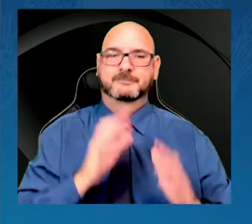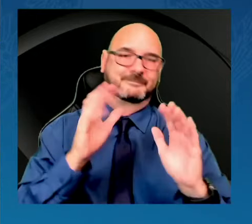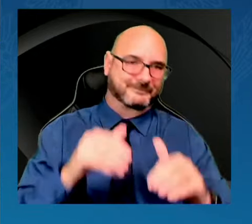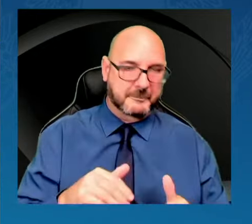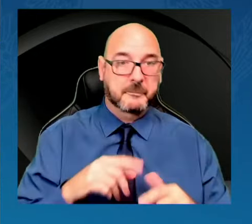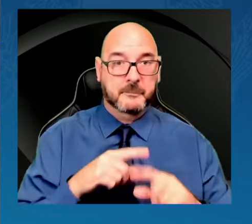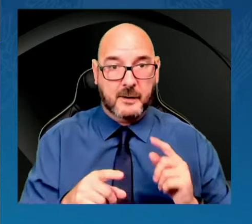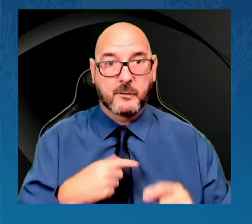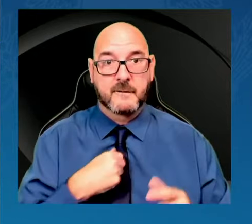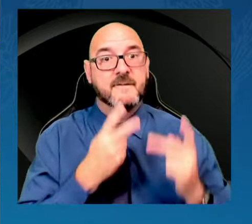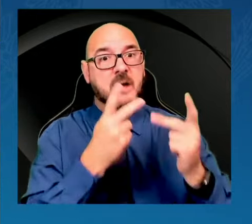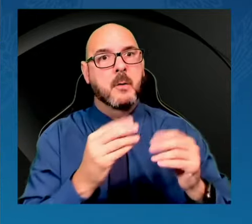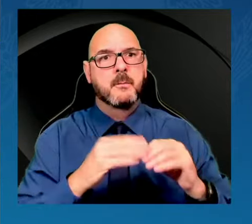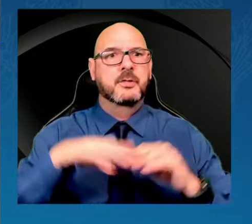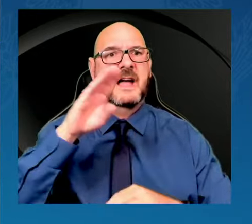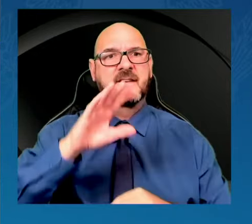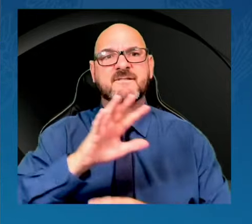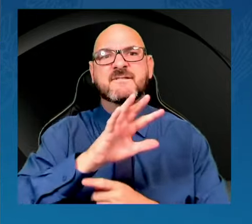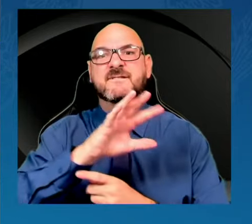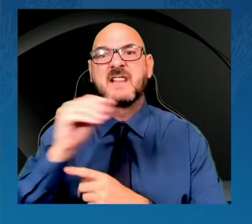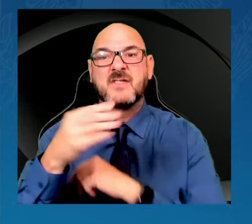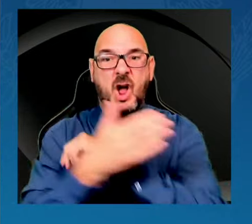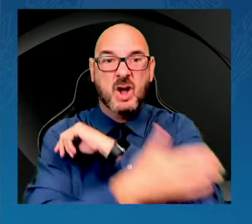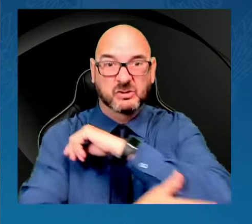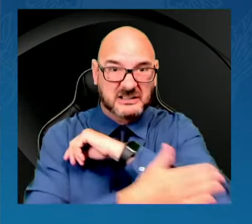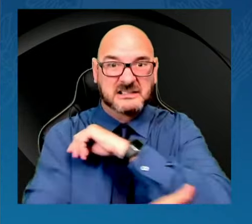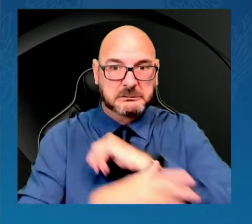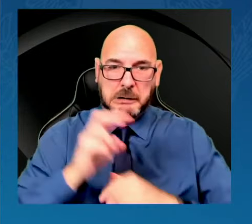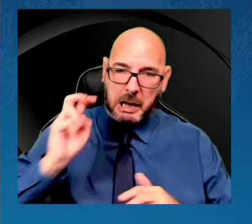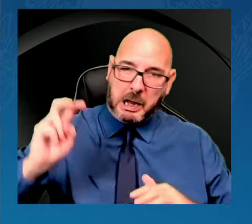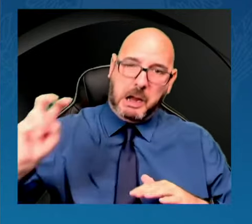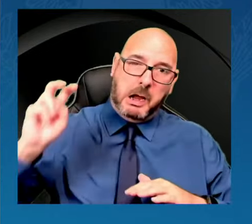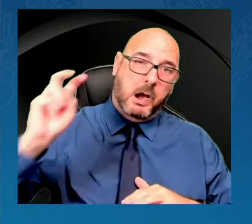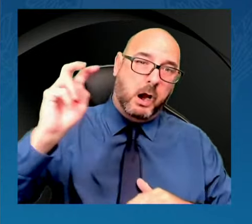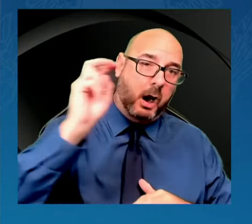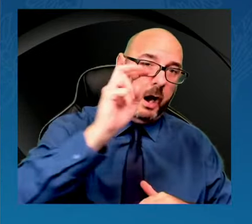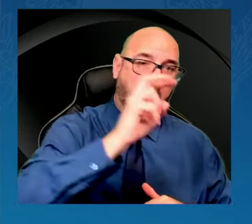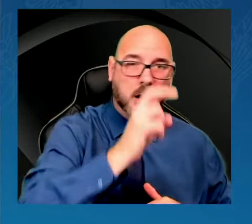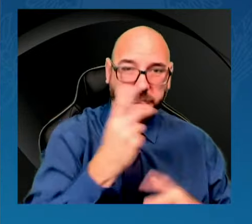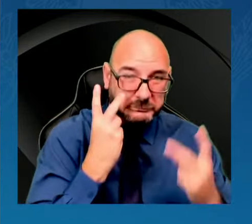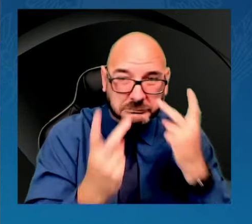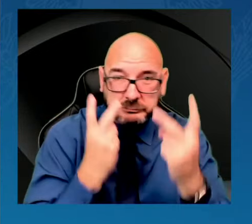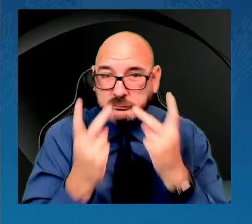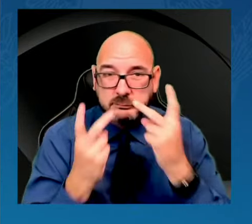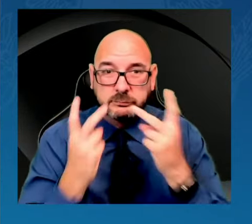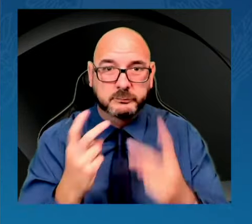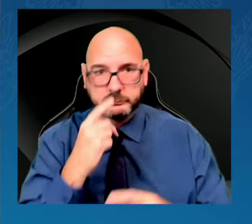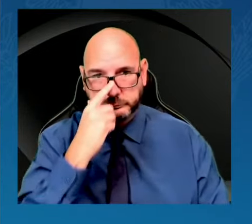And, yeah, I've been able to immerse myself in the most beautiful mountain landscapes